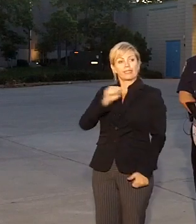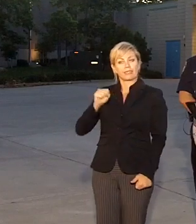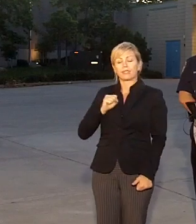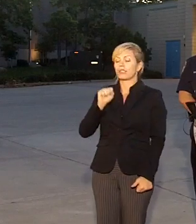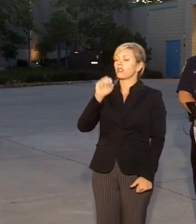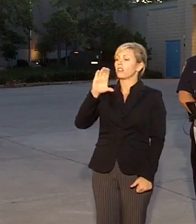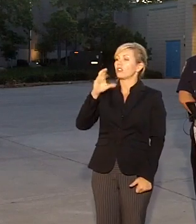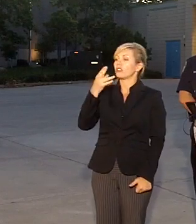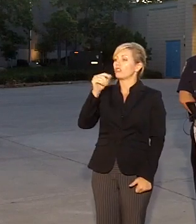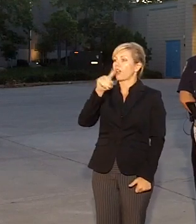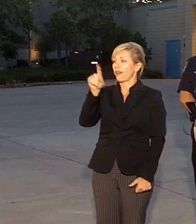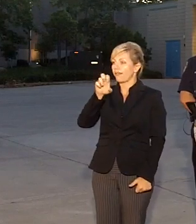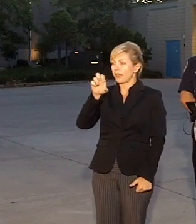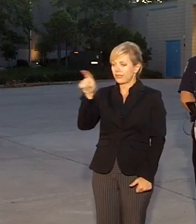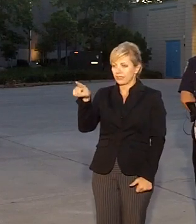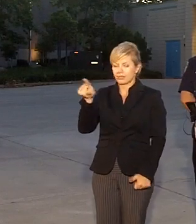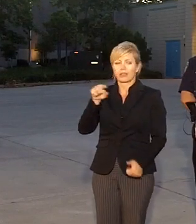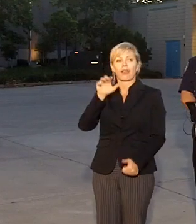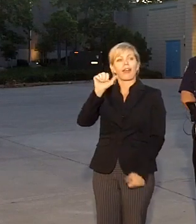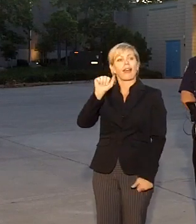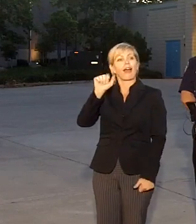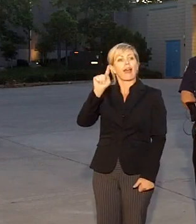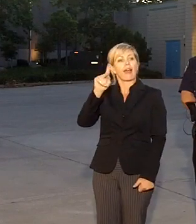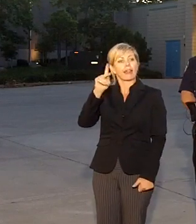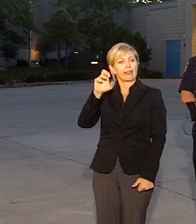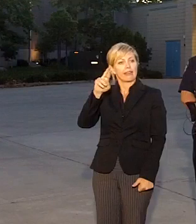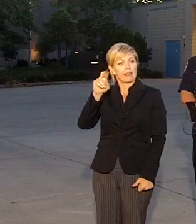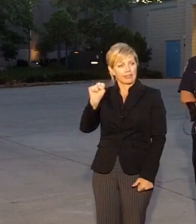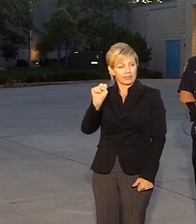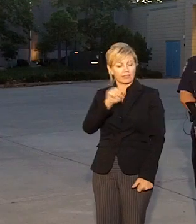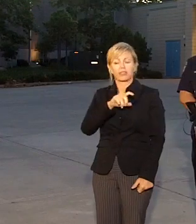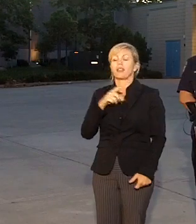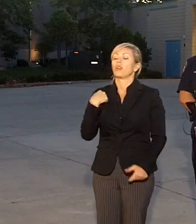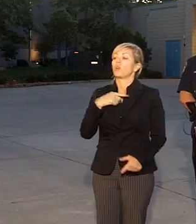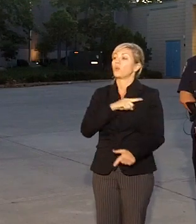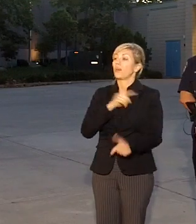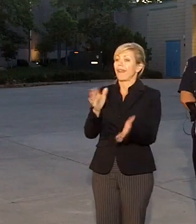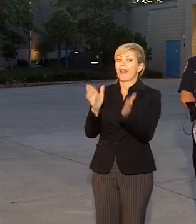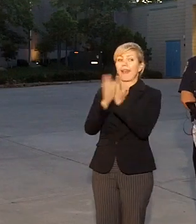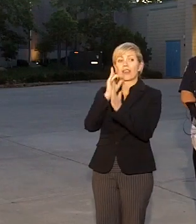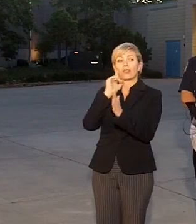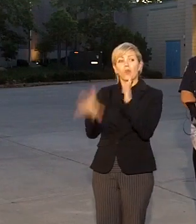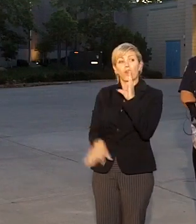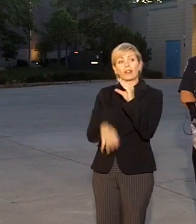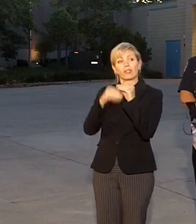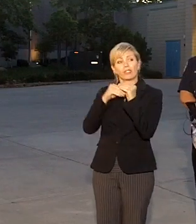atkins to try and get additional support for not only carlsbad but for through this whole region